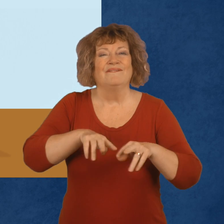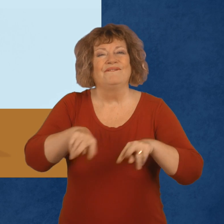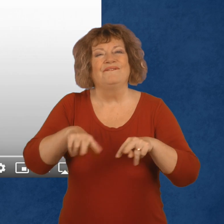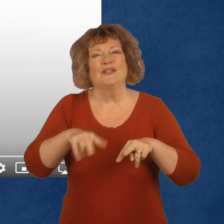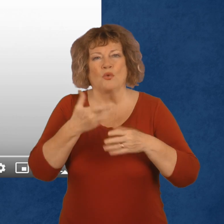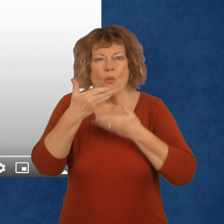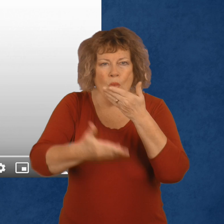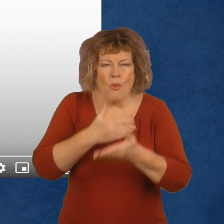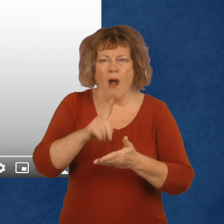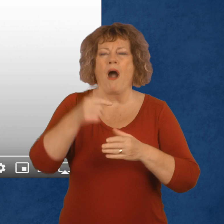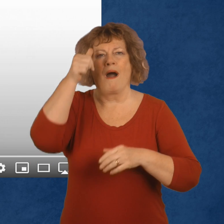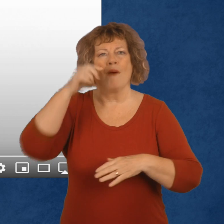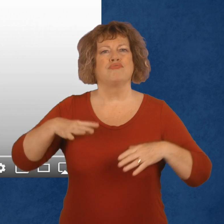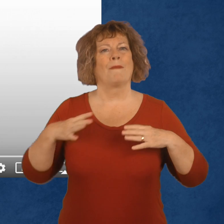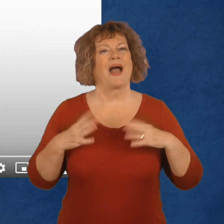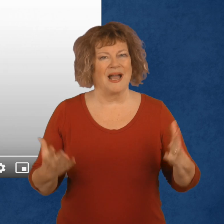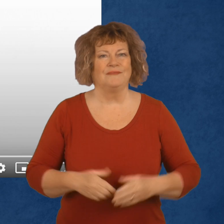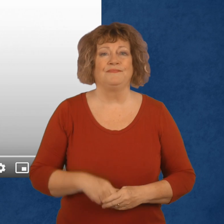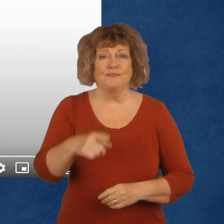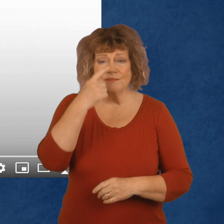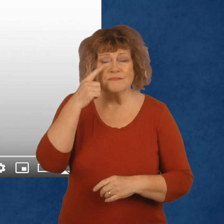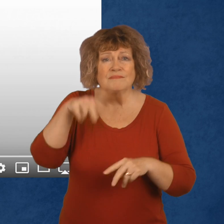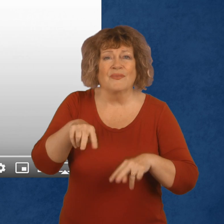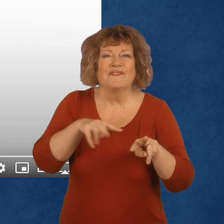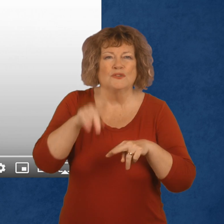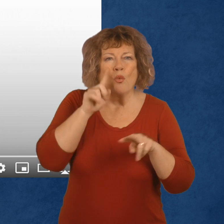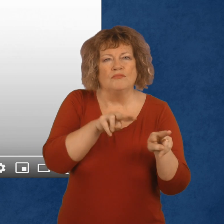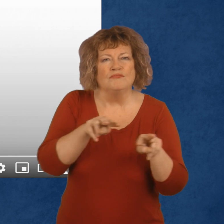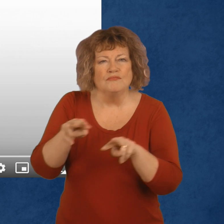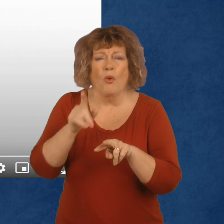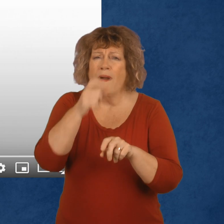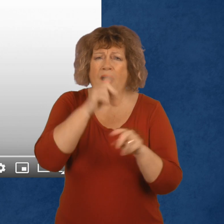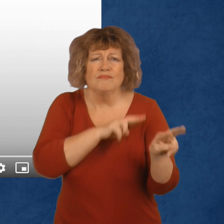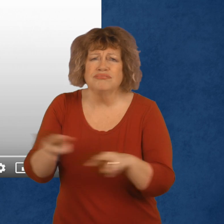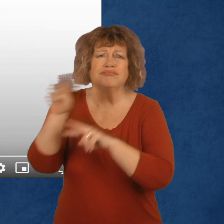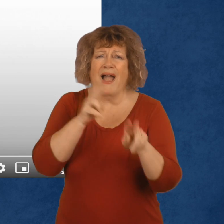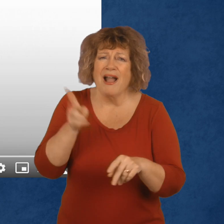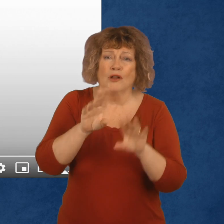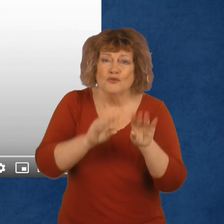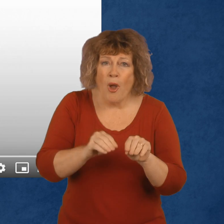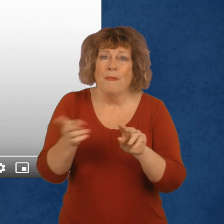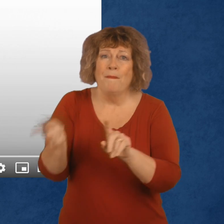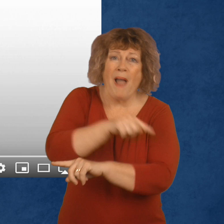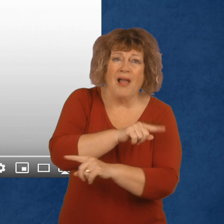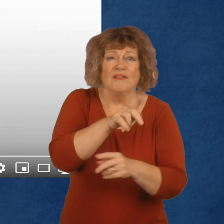You can watch this film as many times as you want to. You can pause, rewind or restart it at any time